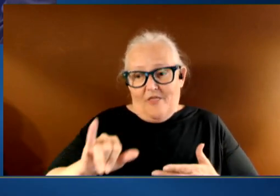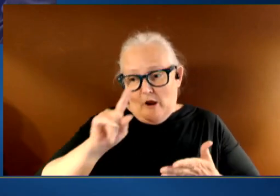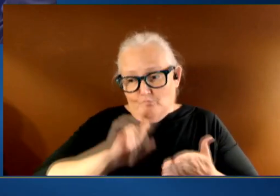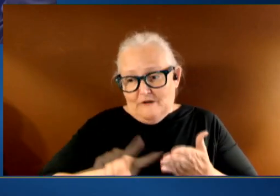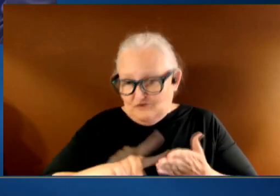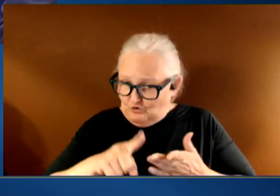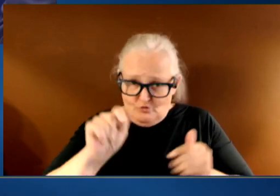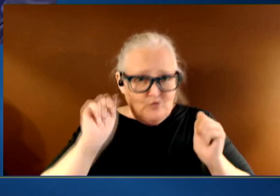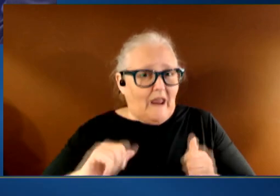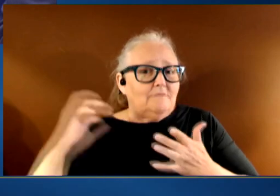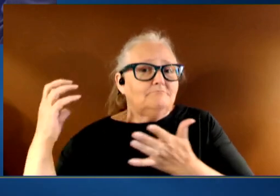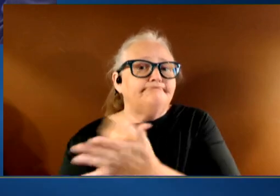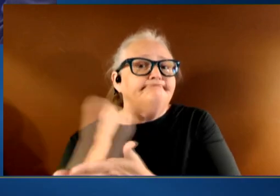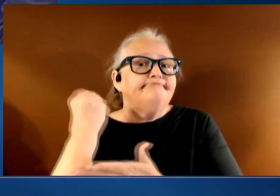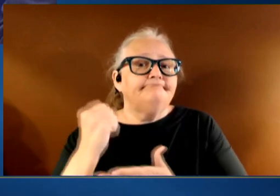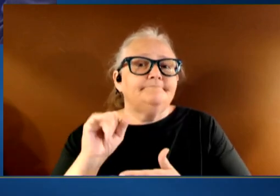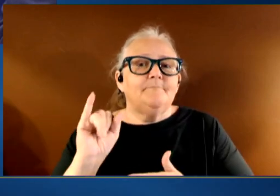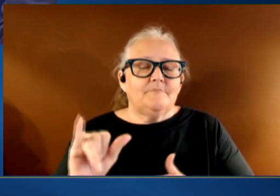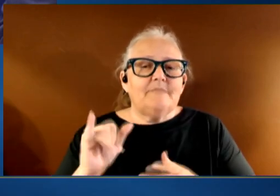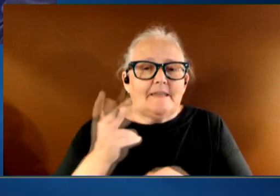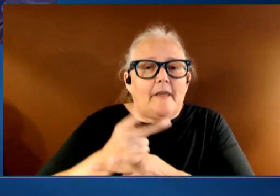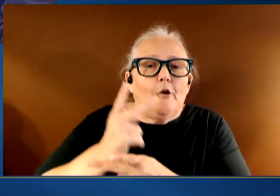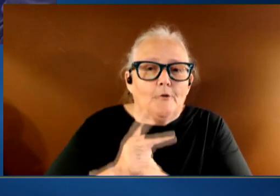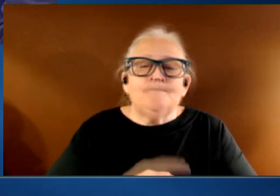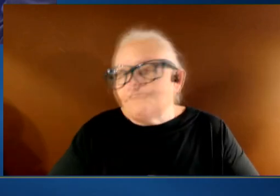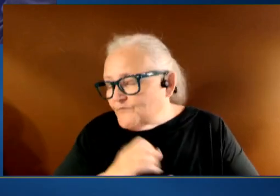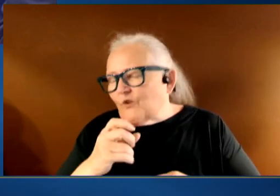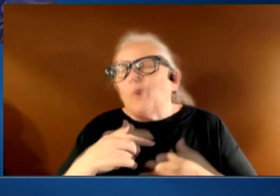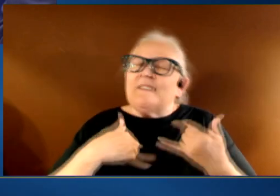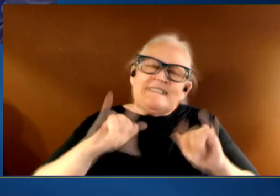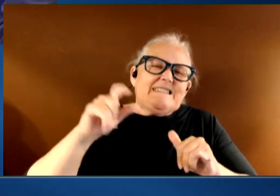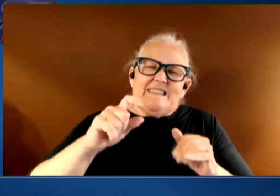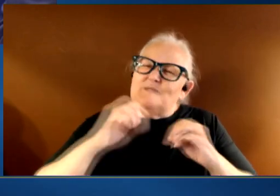we still have a long way to go. We're also really interested in studying -- we don't want